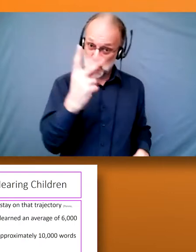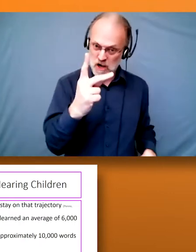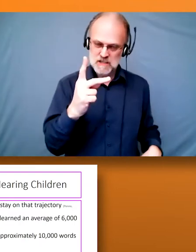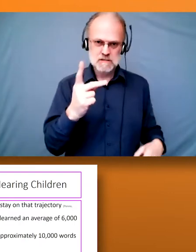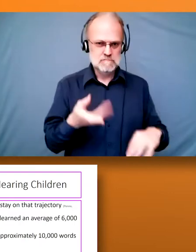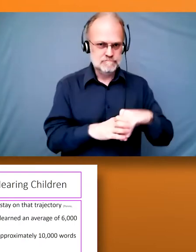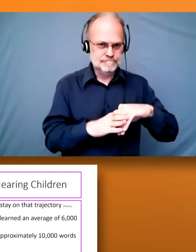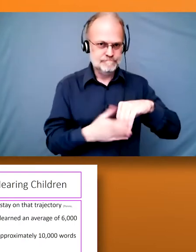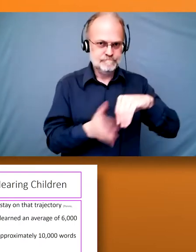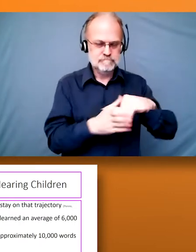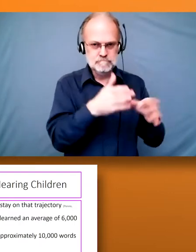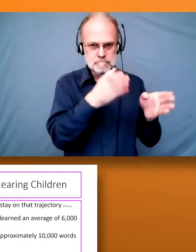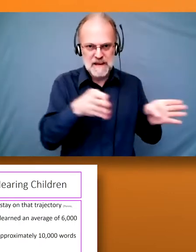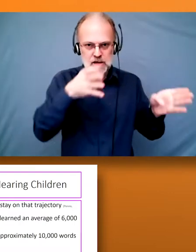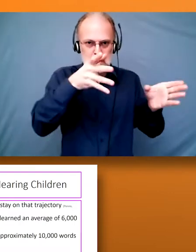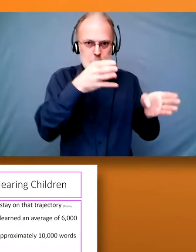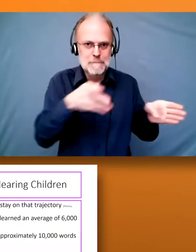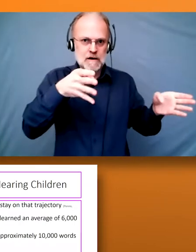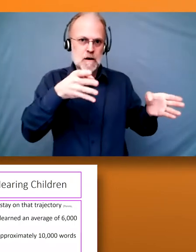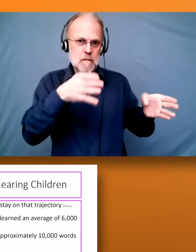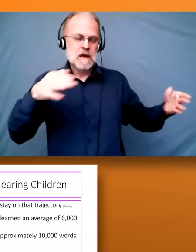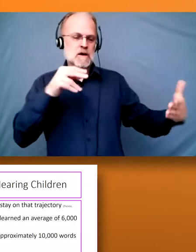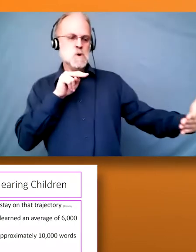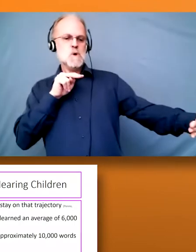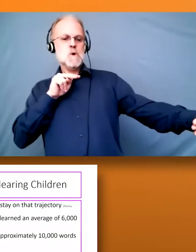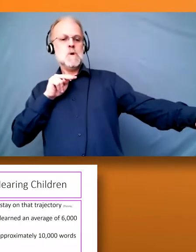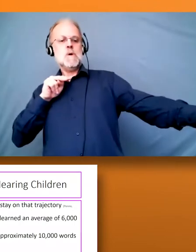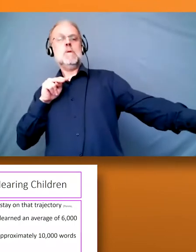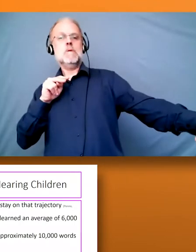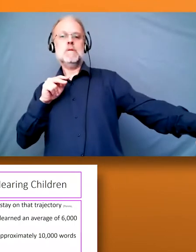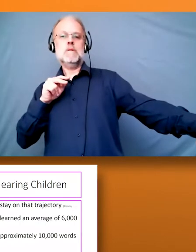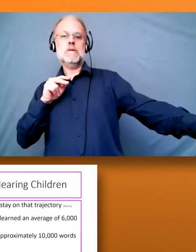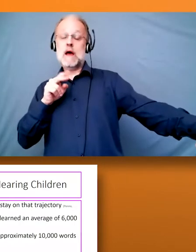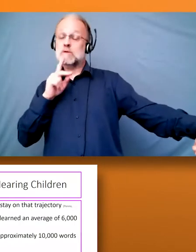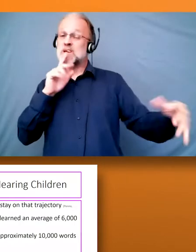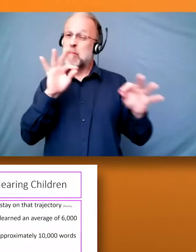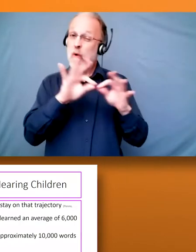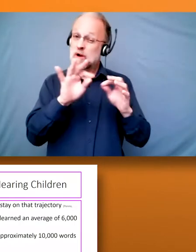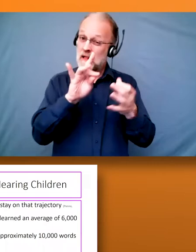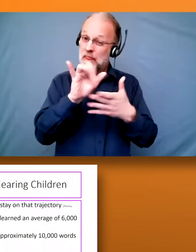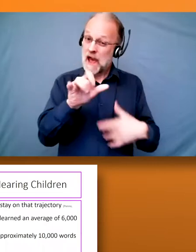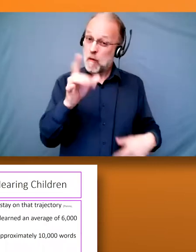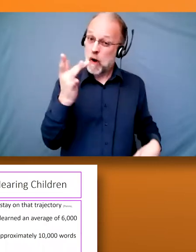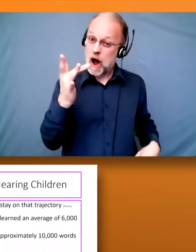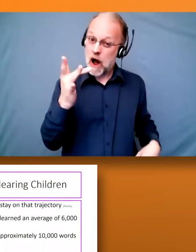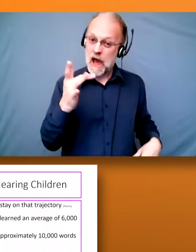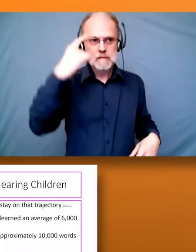So the chunks when you're reading get bigger and bigger, and the portion--and what's important about that